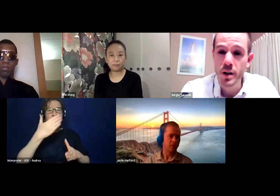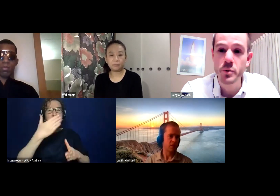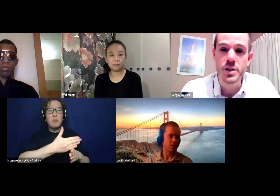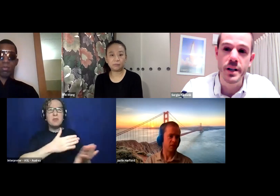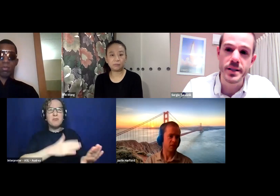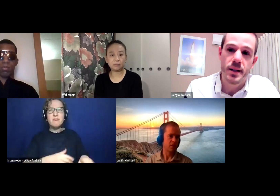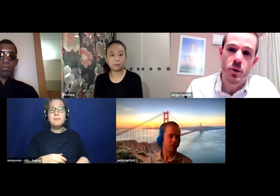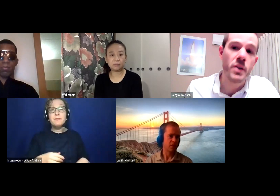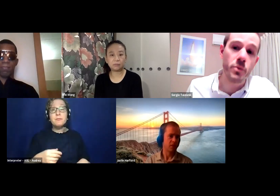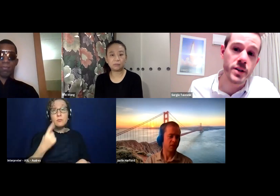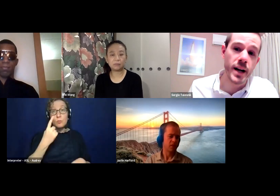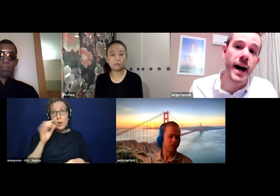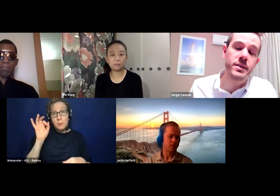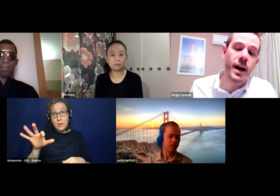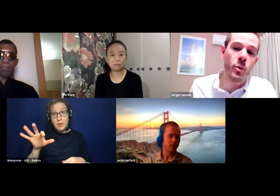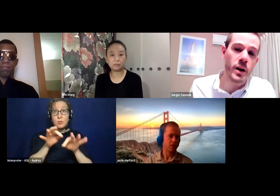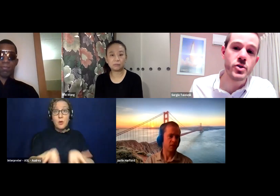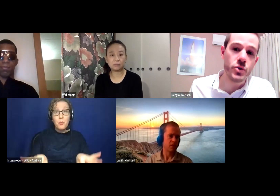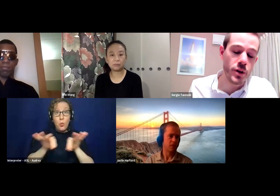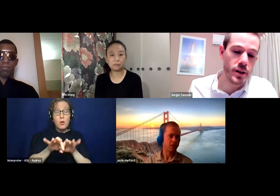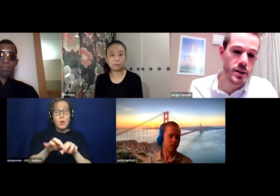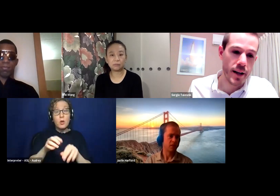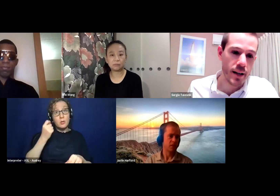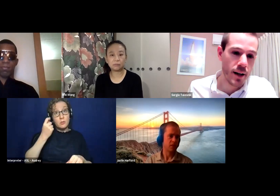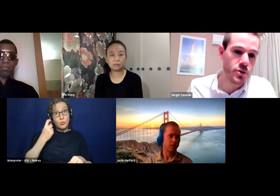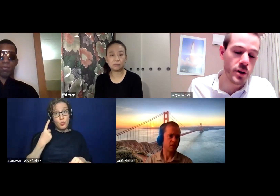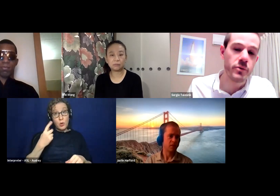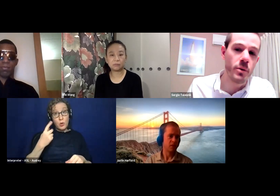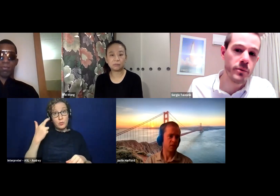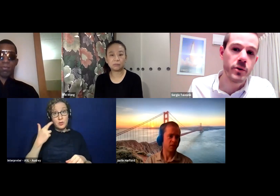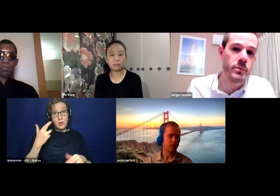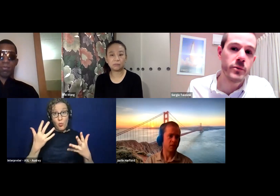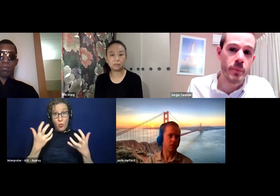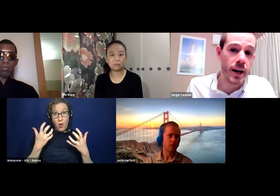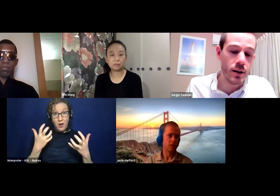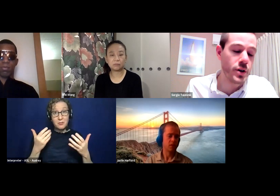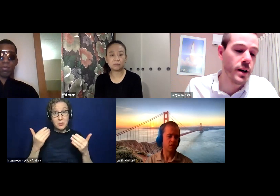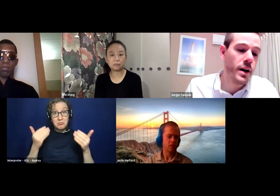important which is one of the reasons I wanted to do this, like, I took it from my country,